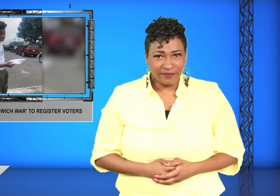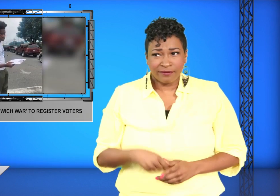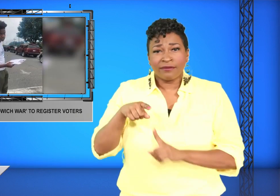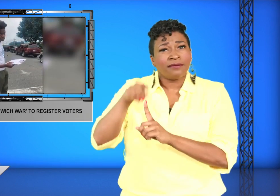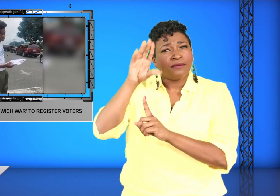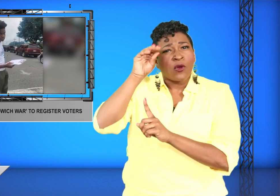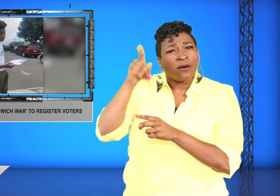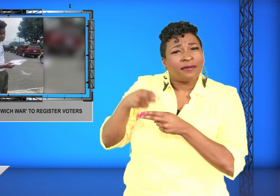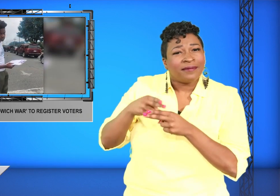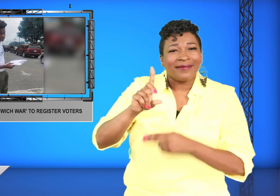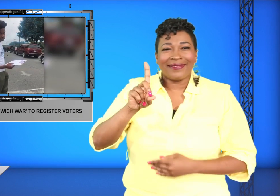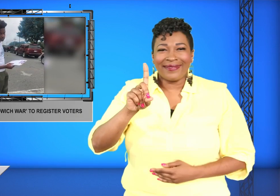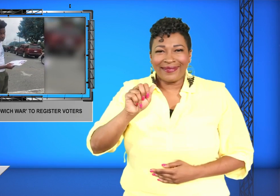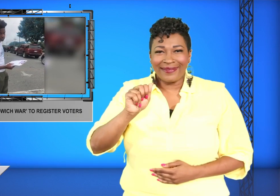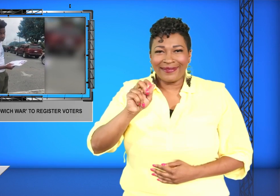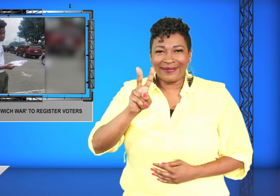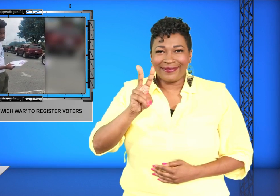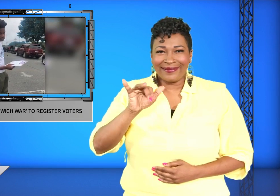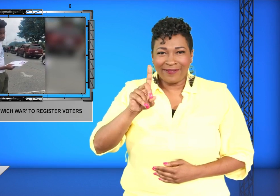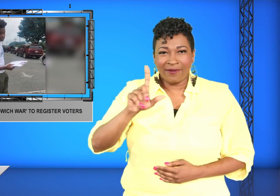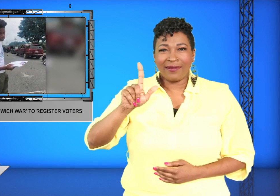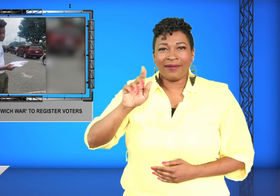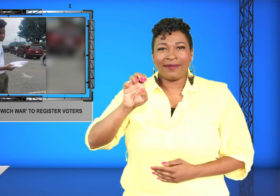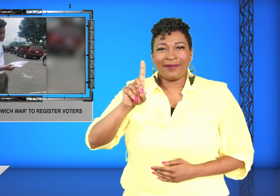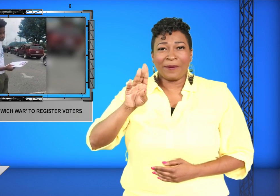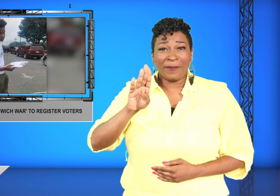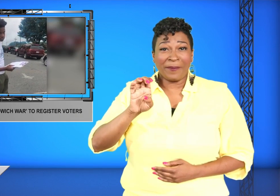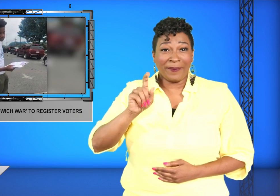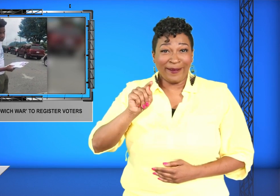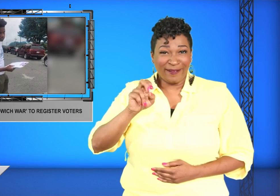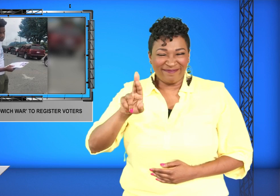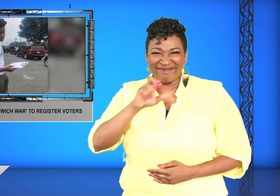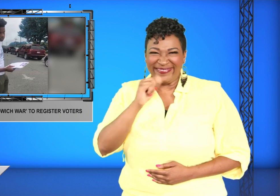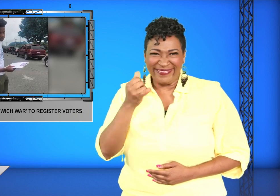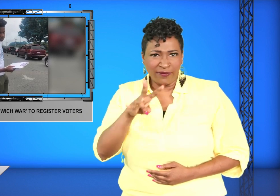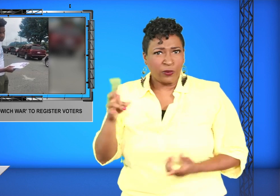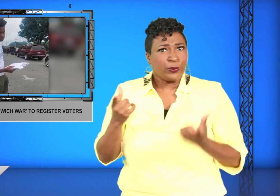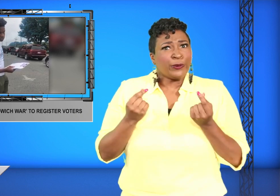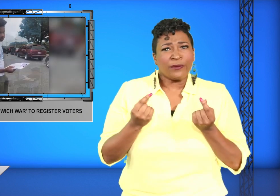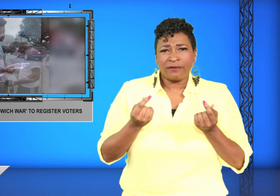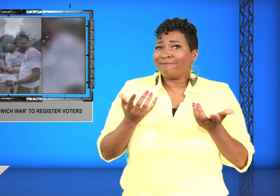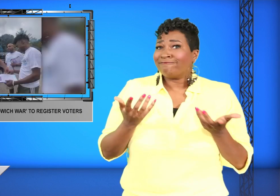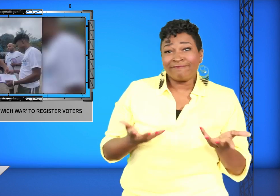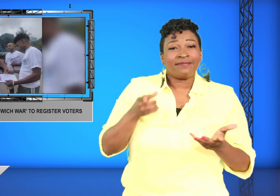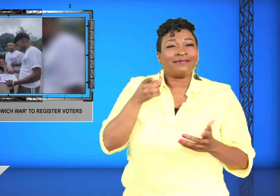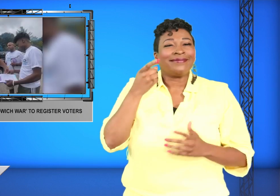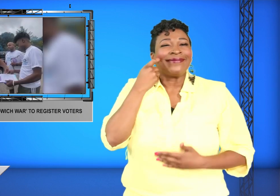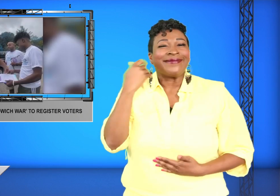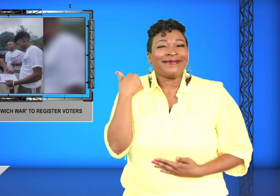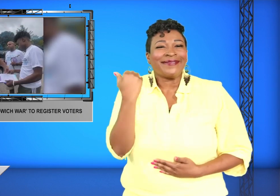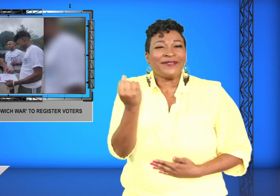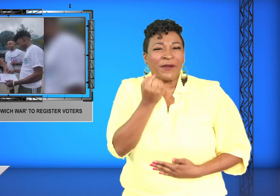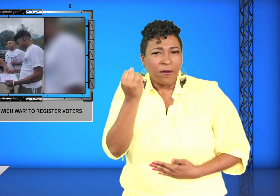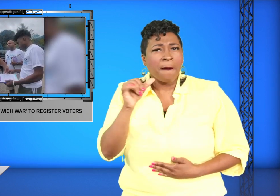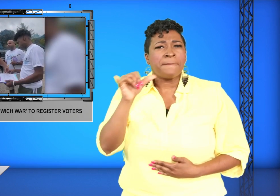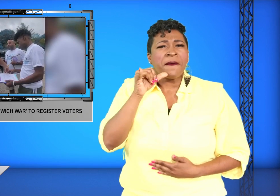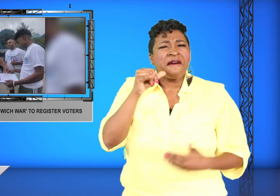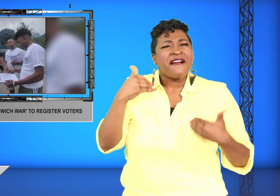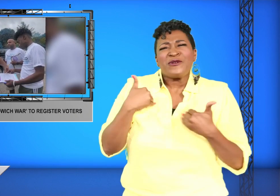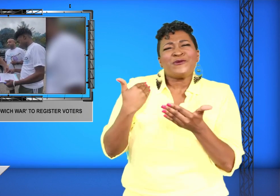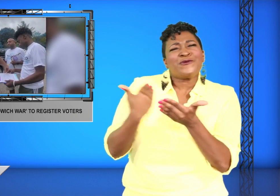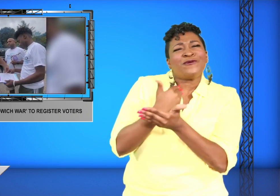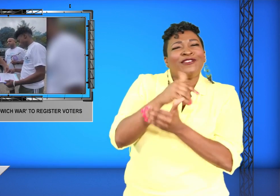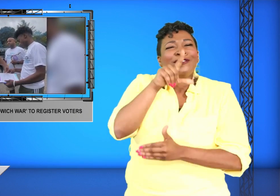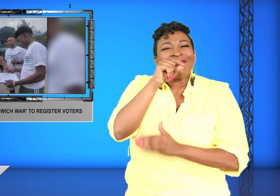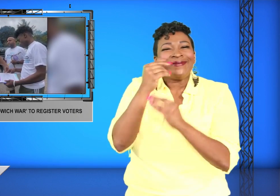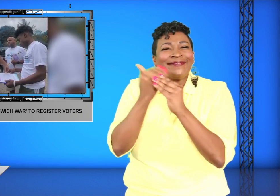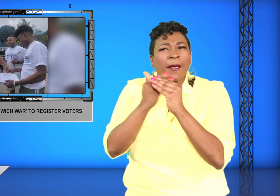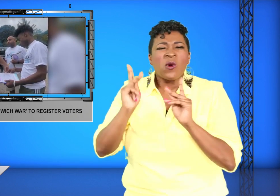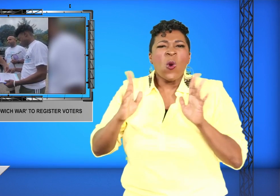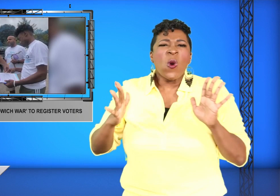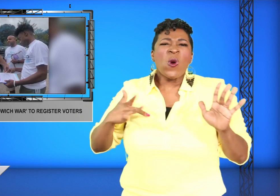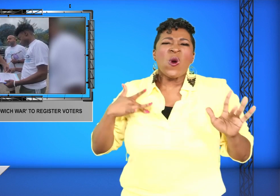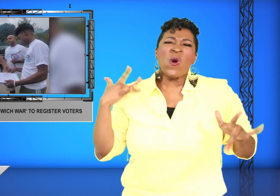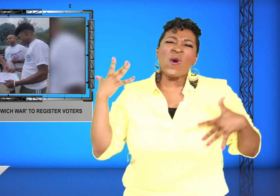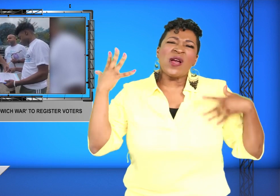Seventeen-year-old David Ledbetter shared photos of himself on Instagram registering